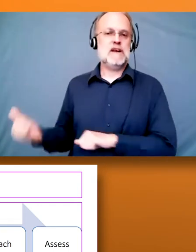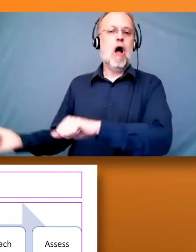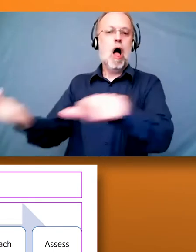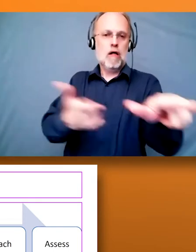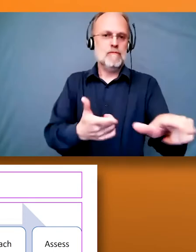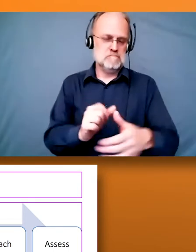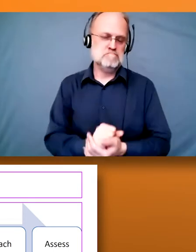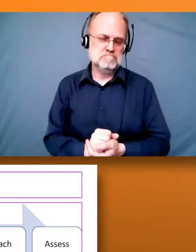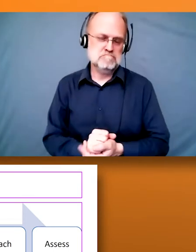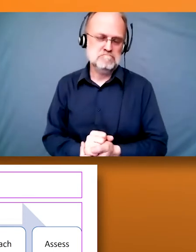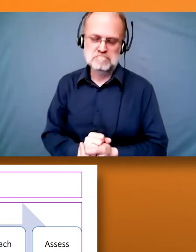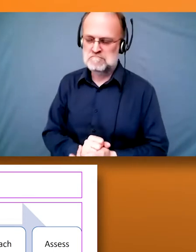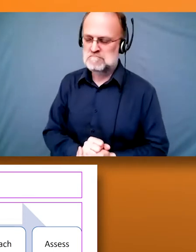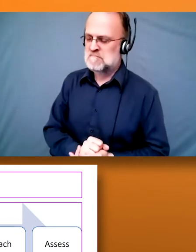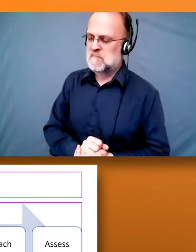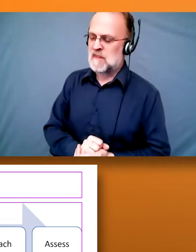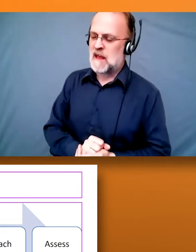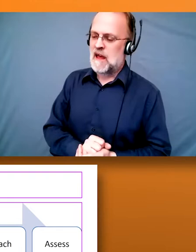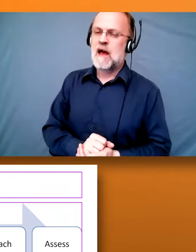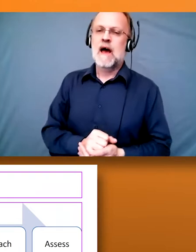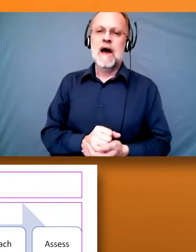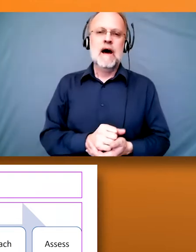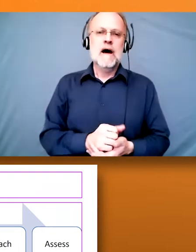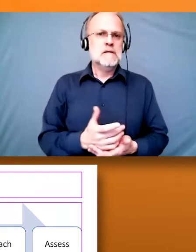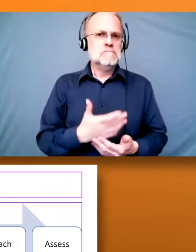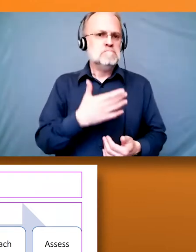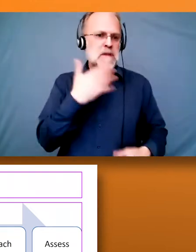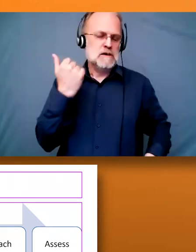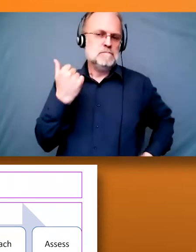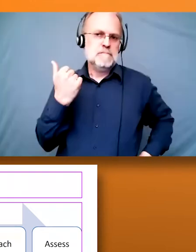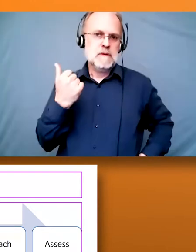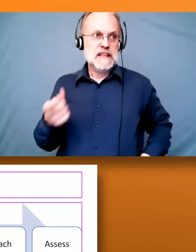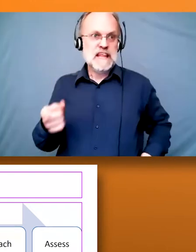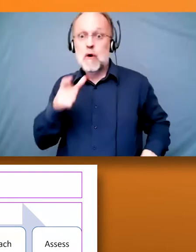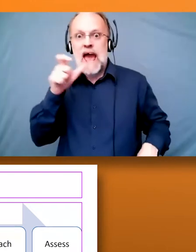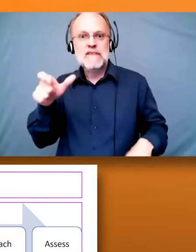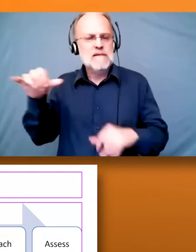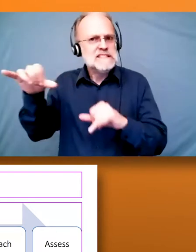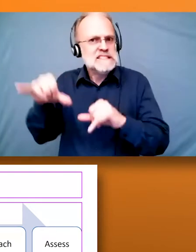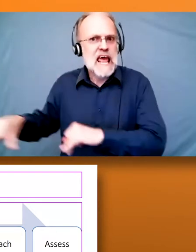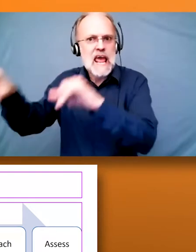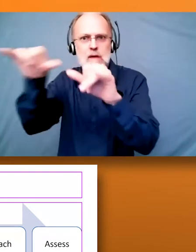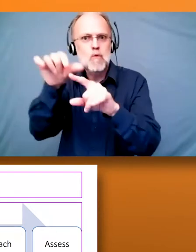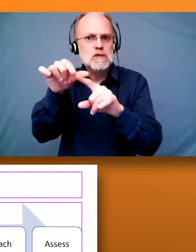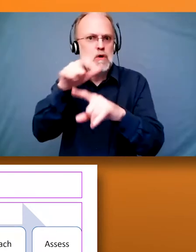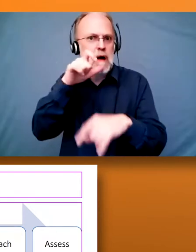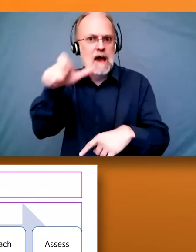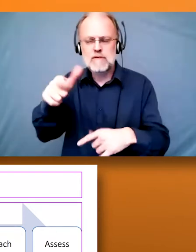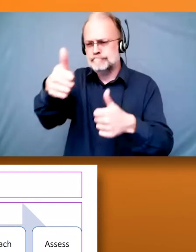and then I'm benefiting them a little more in a greater way. And they don't have to have the same words, you know.